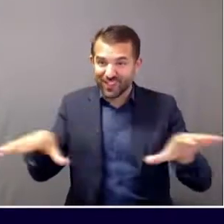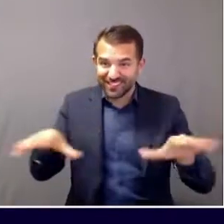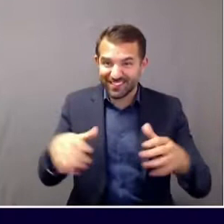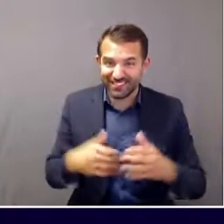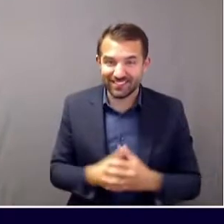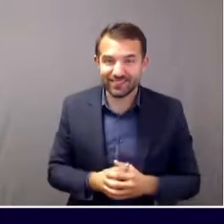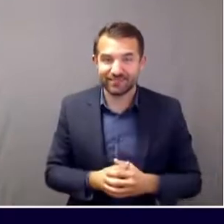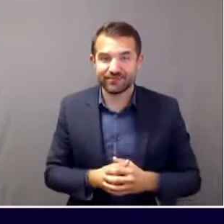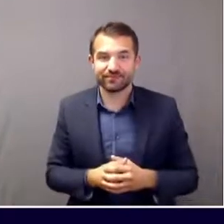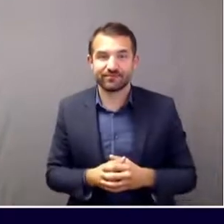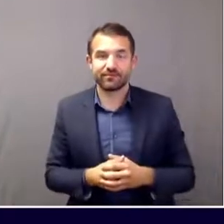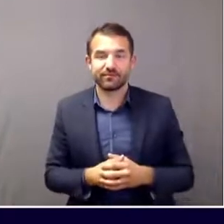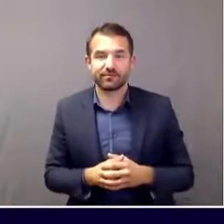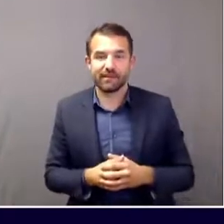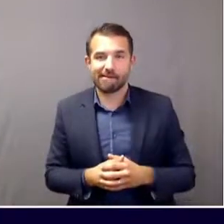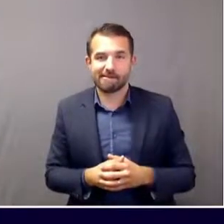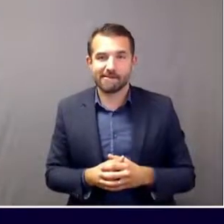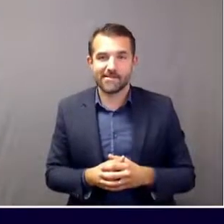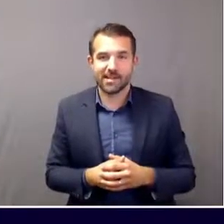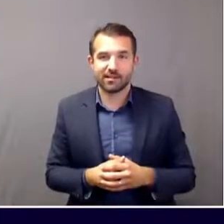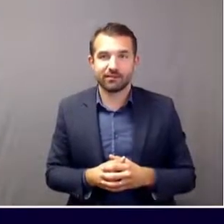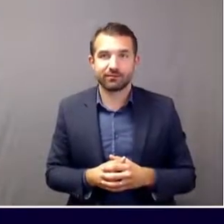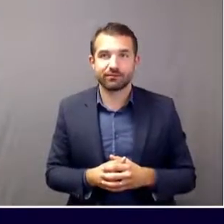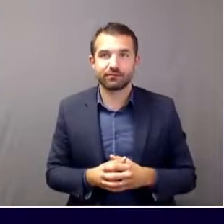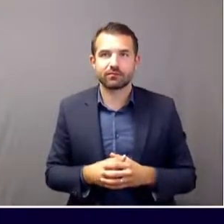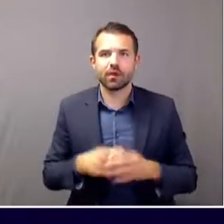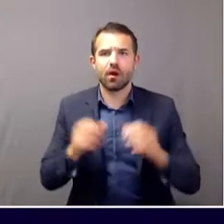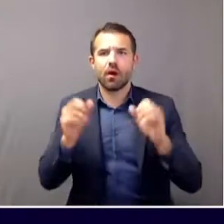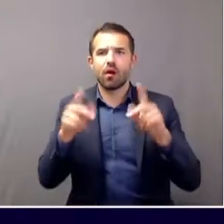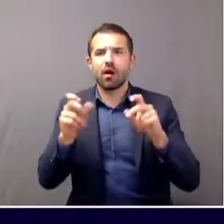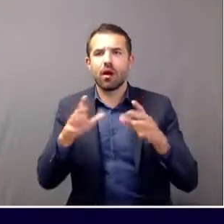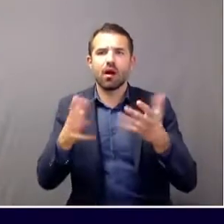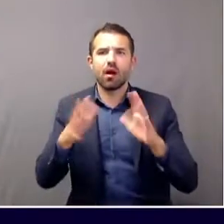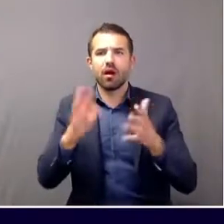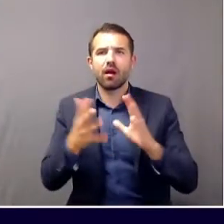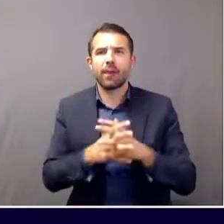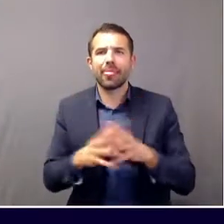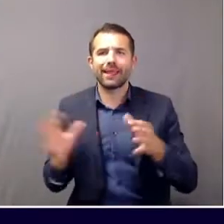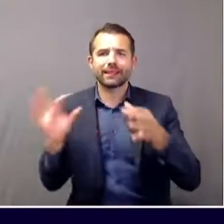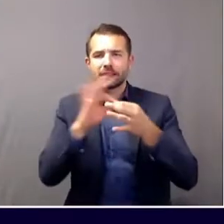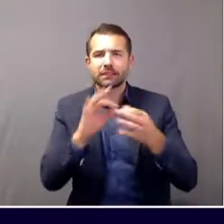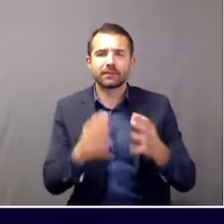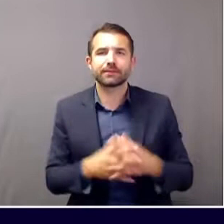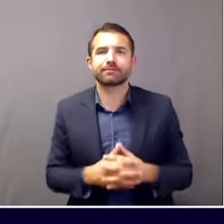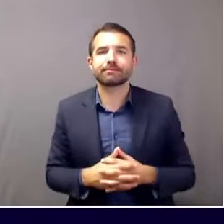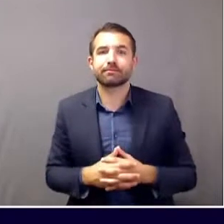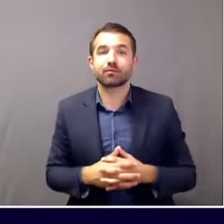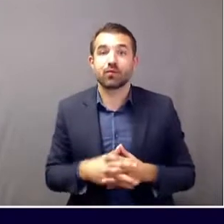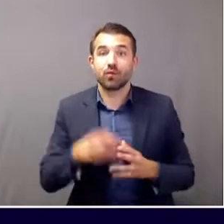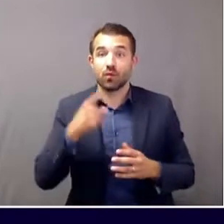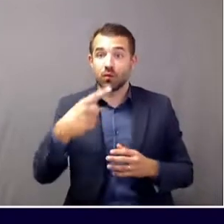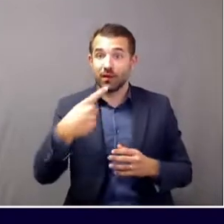and then sort of related to that even saying that you're seeing